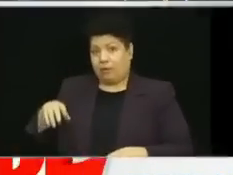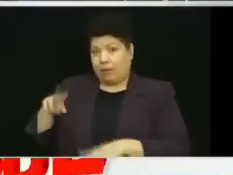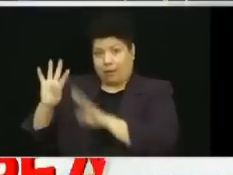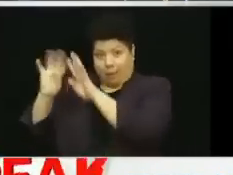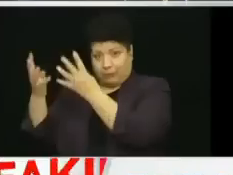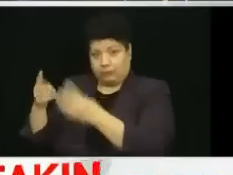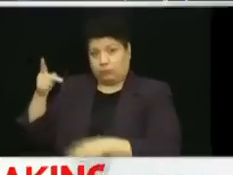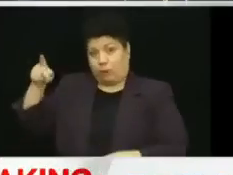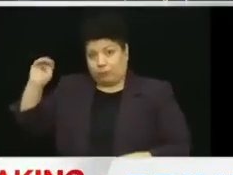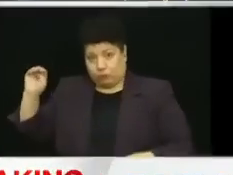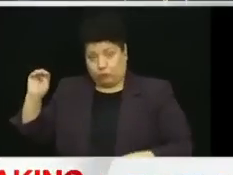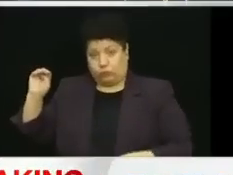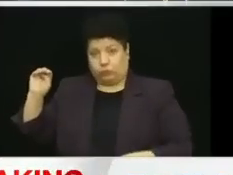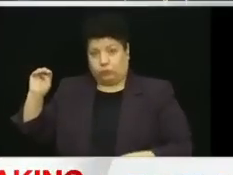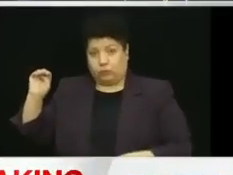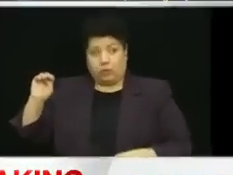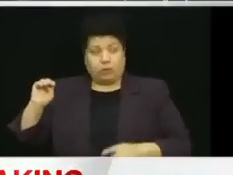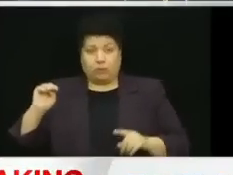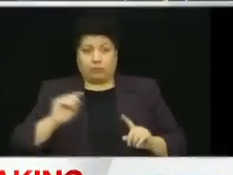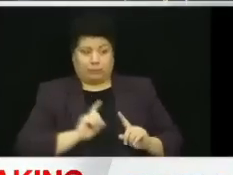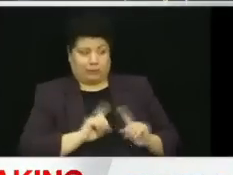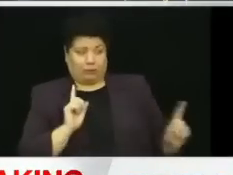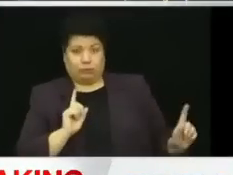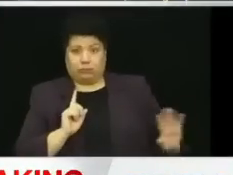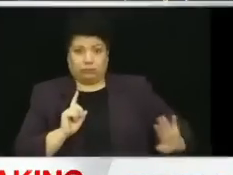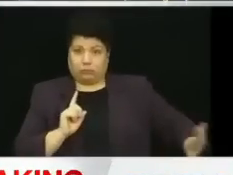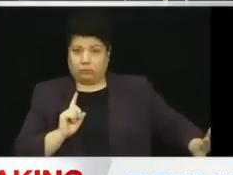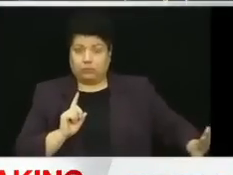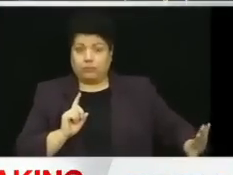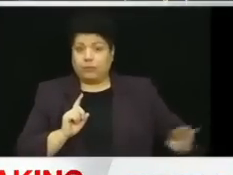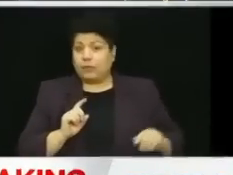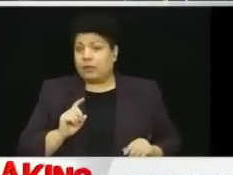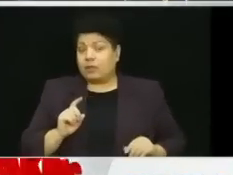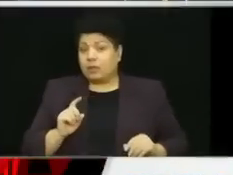NEEDS TO ESTABLISH THIS ARE VERY